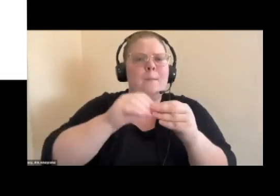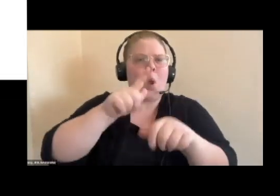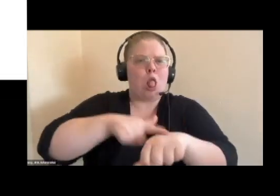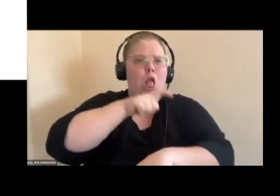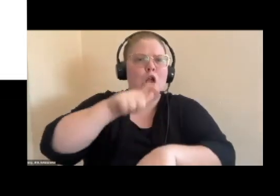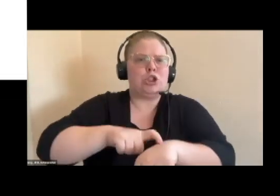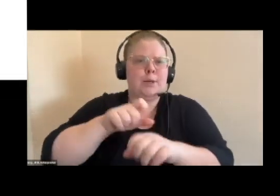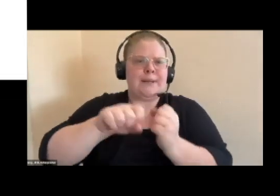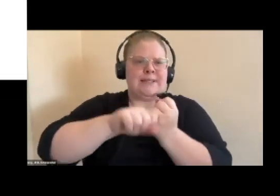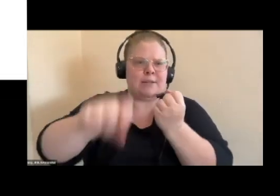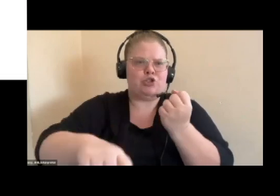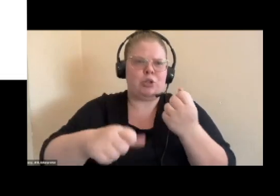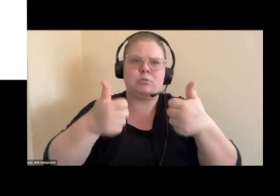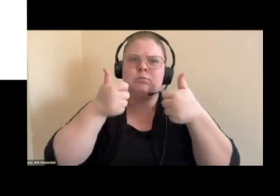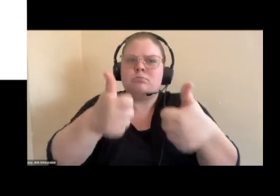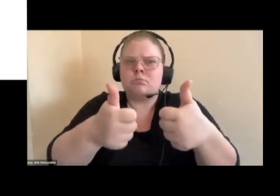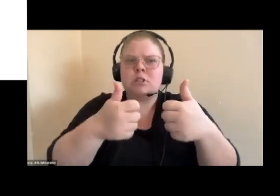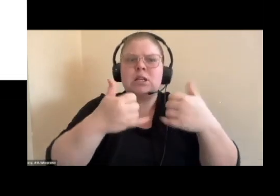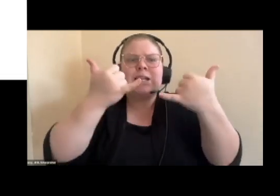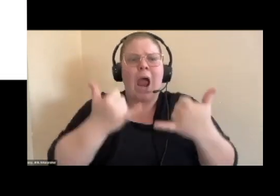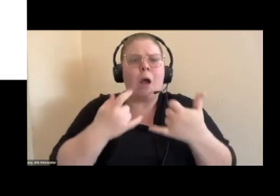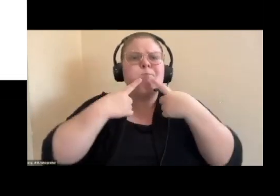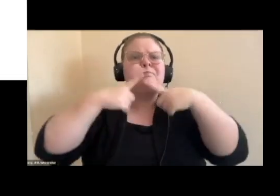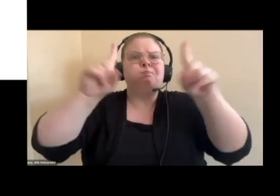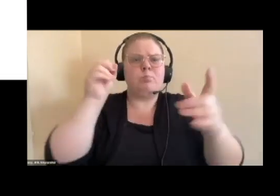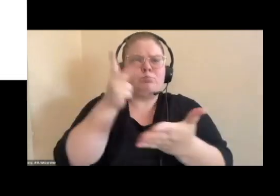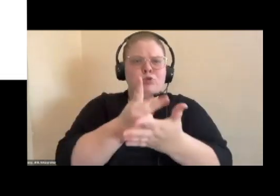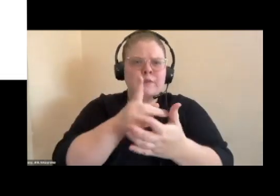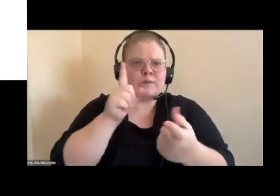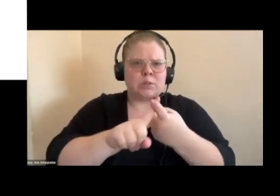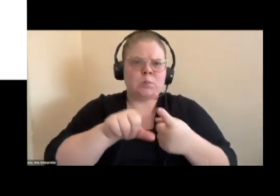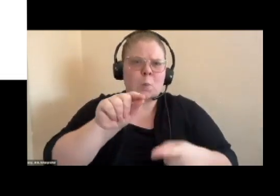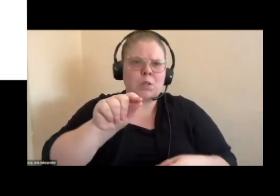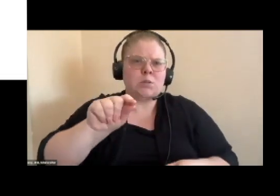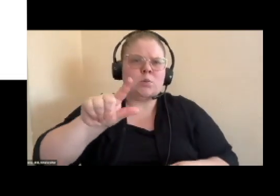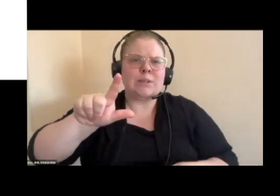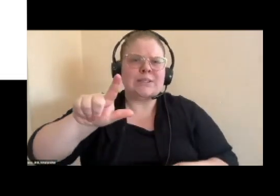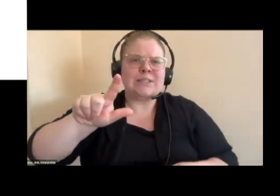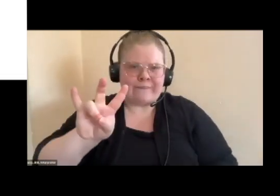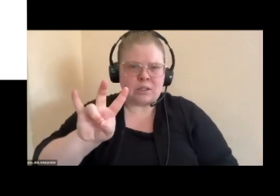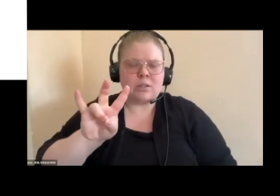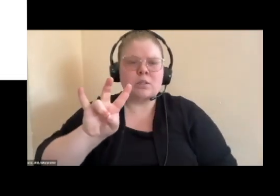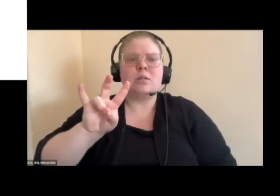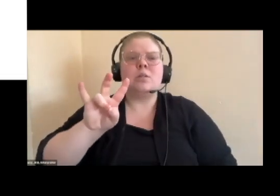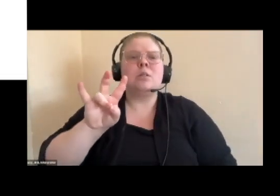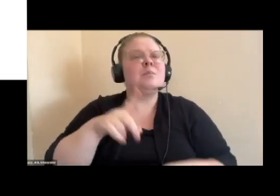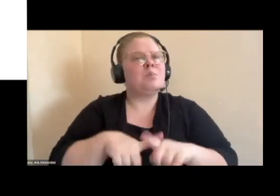and now the programs extended to 2027. We still need more states to take up